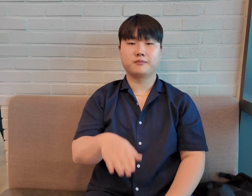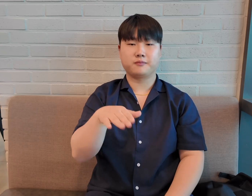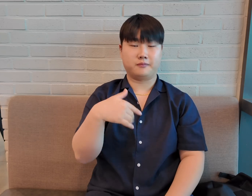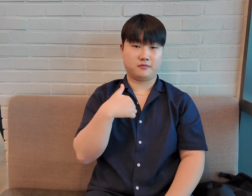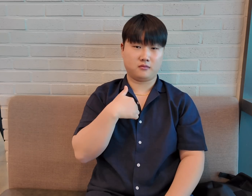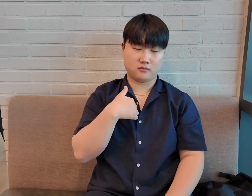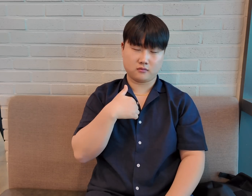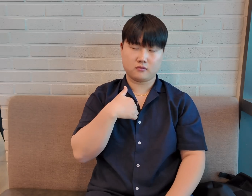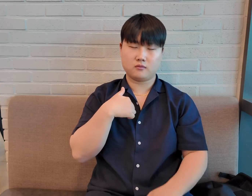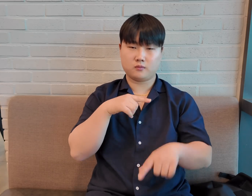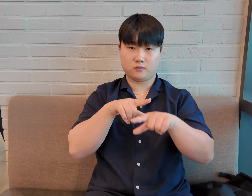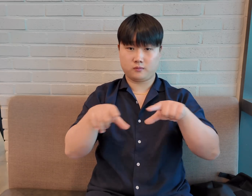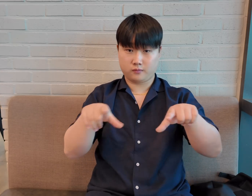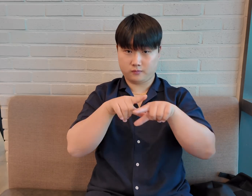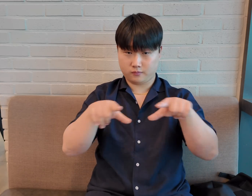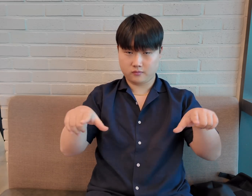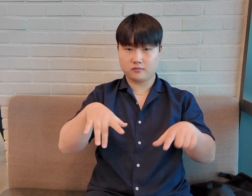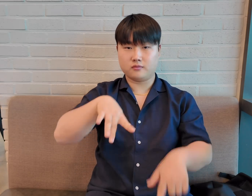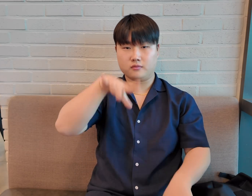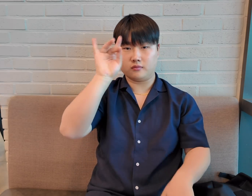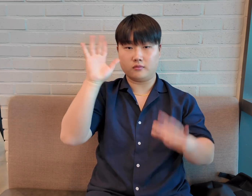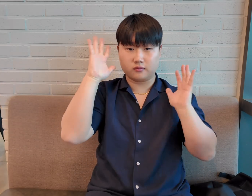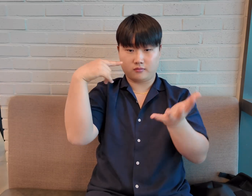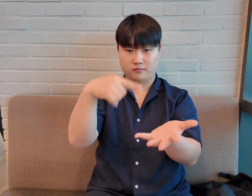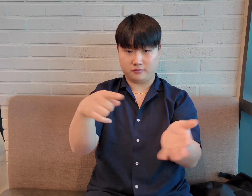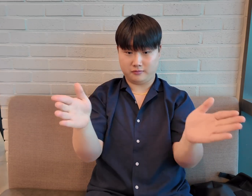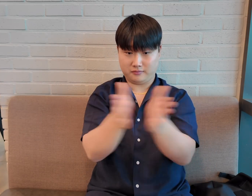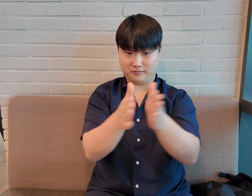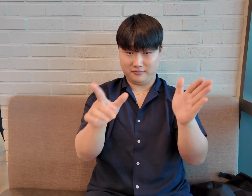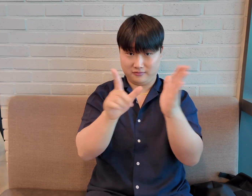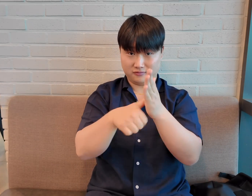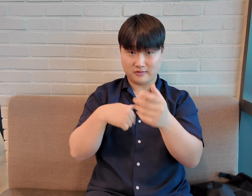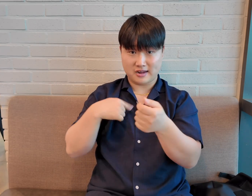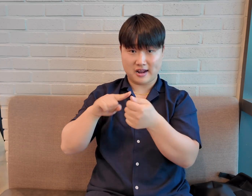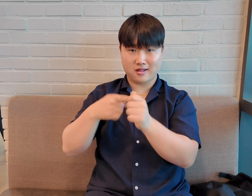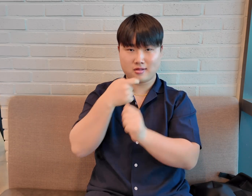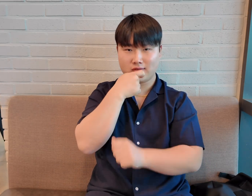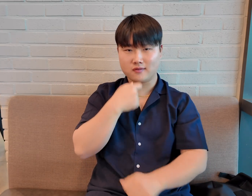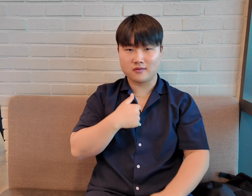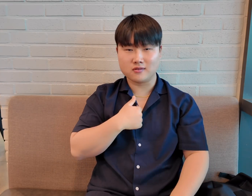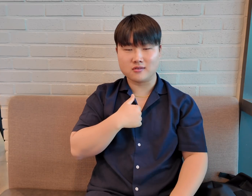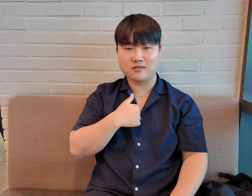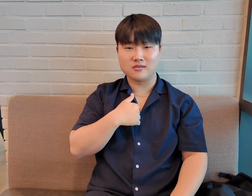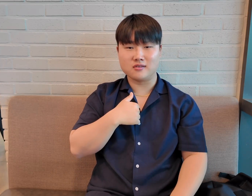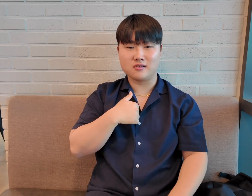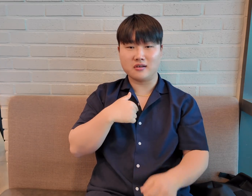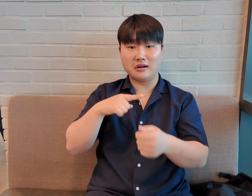I don't want to use Korean sentences when I teach for the first time.